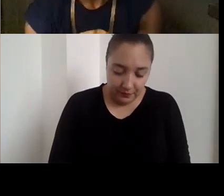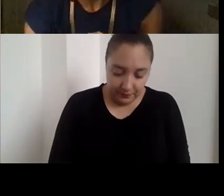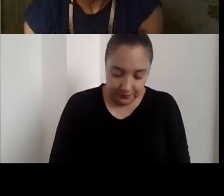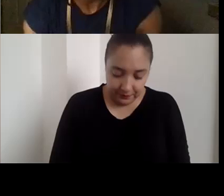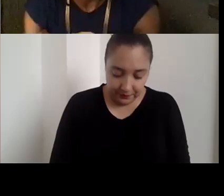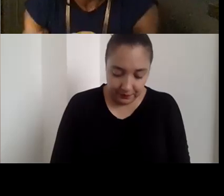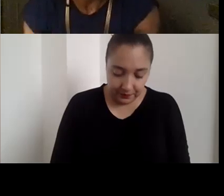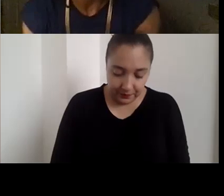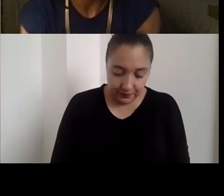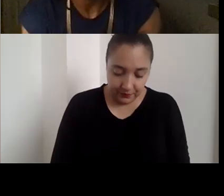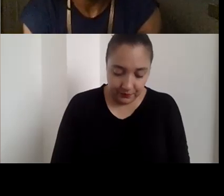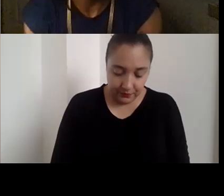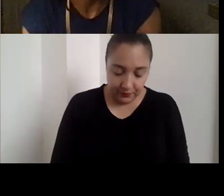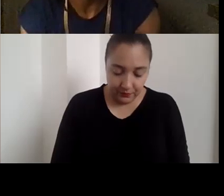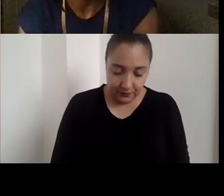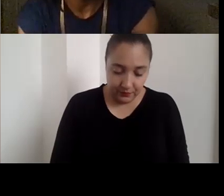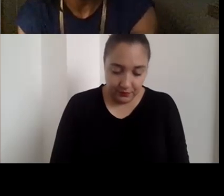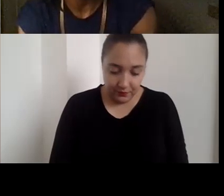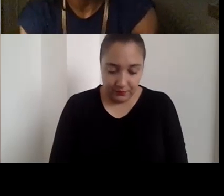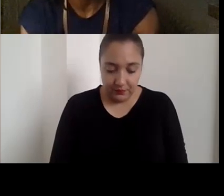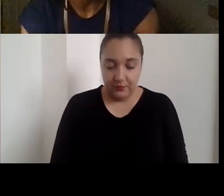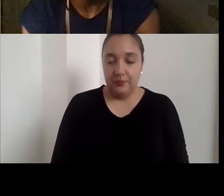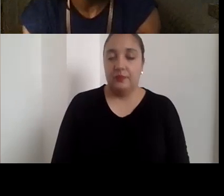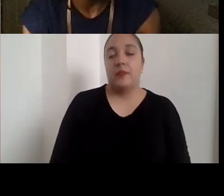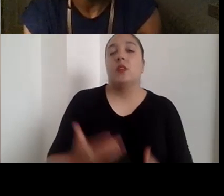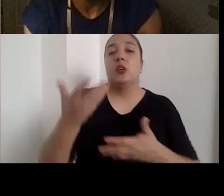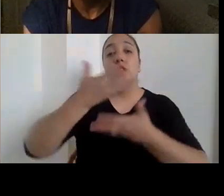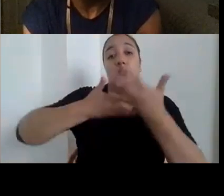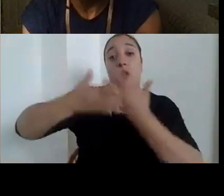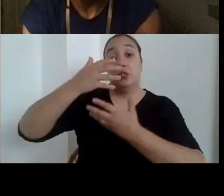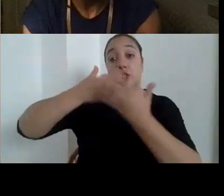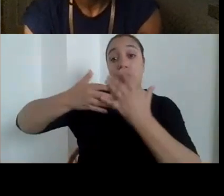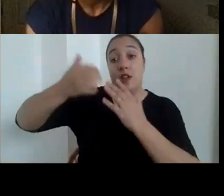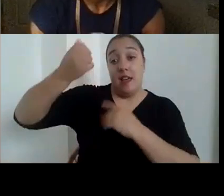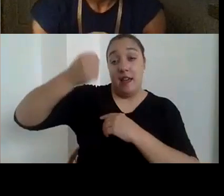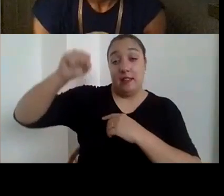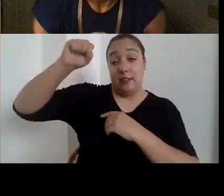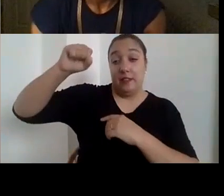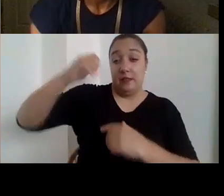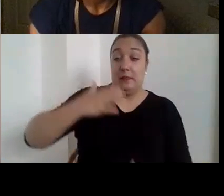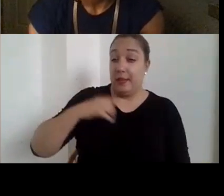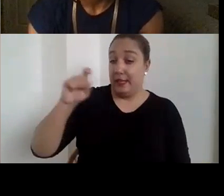On a social activist point of view I will say "I need", although on a